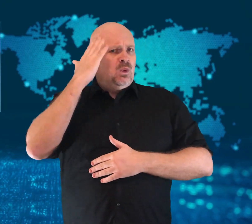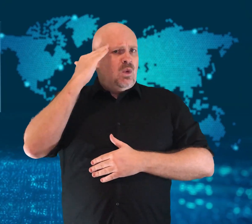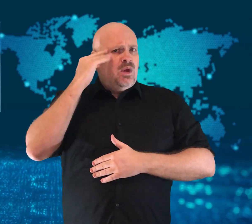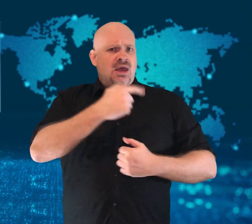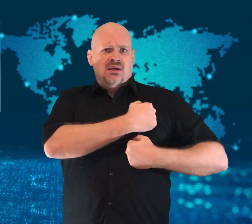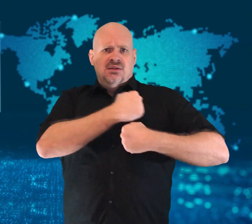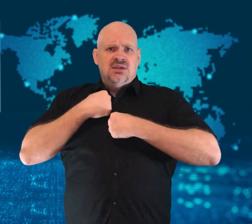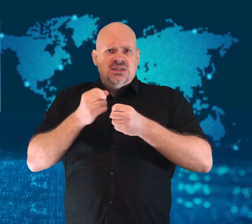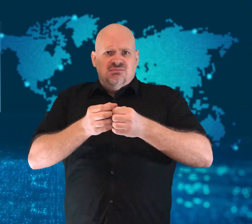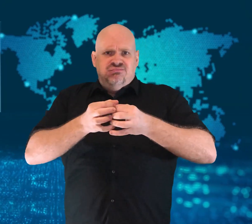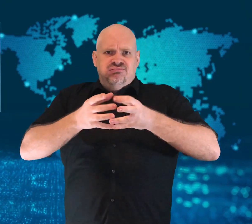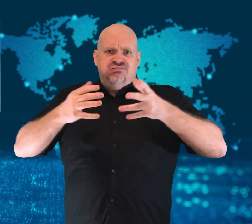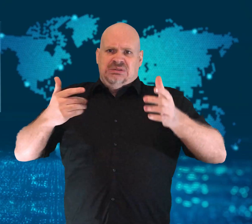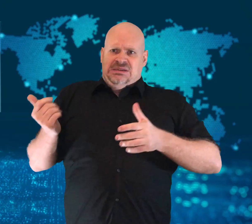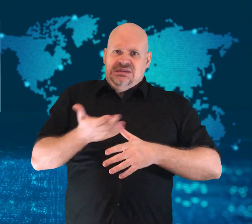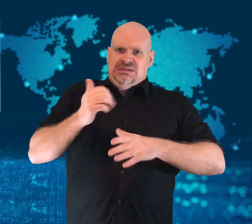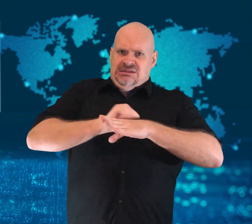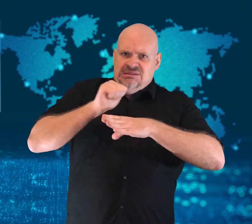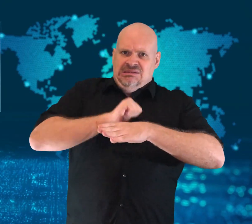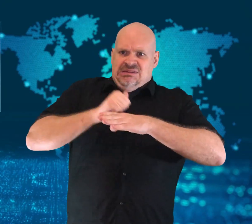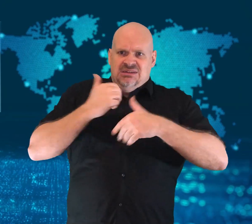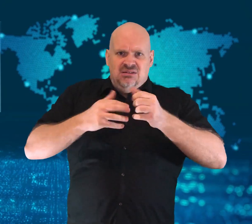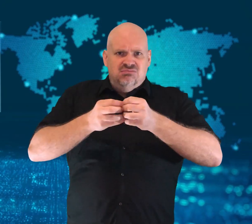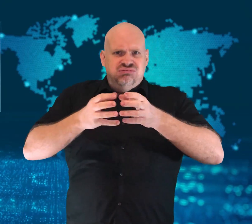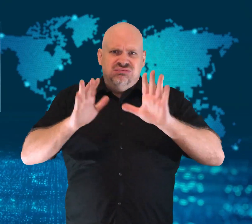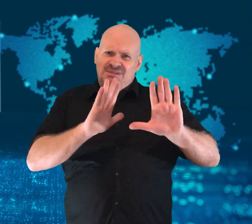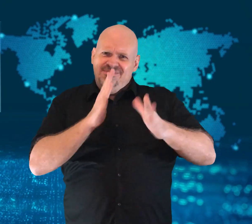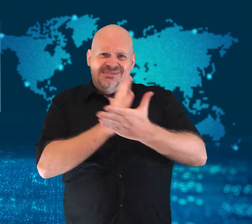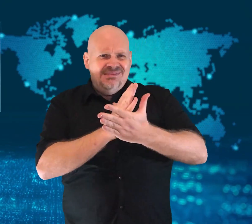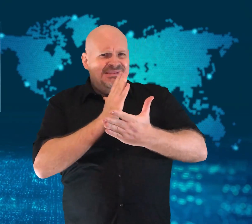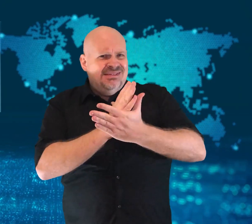to North Korea’s militarization.